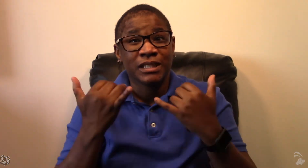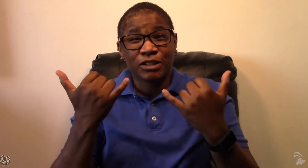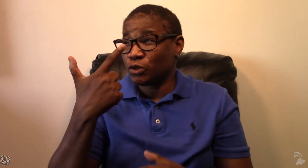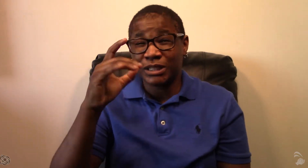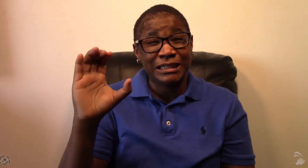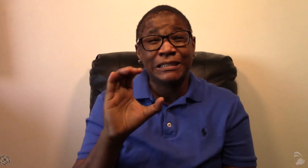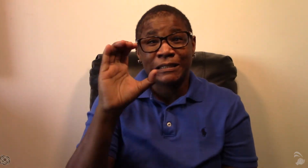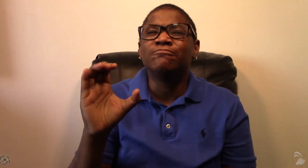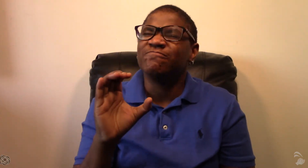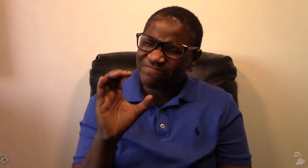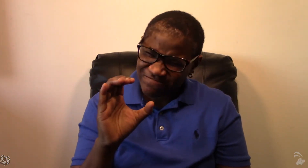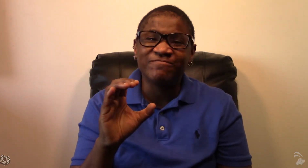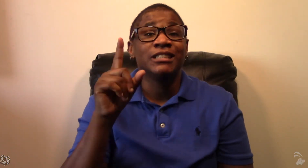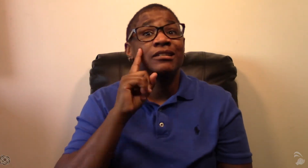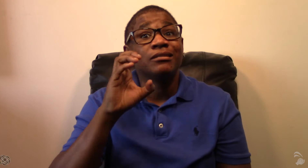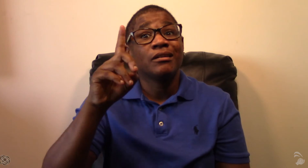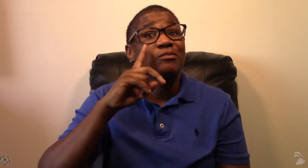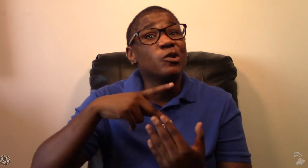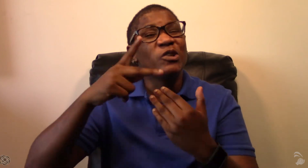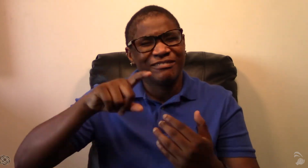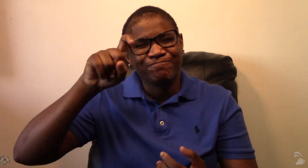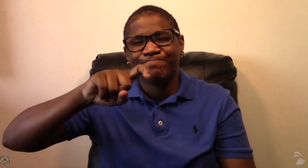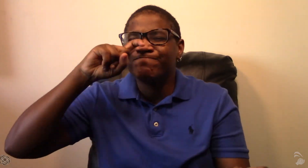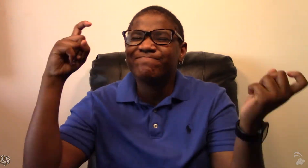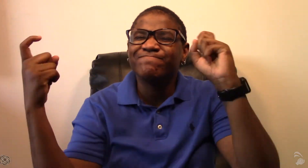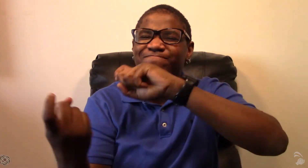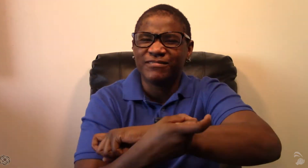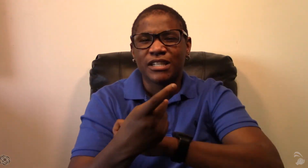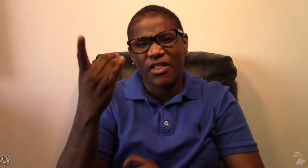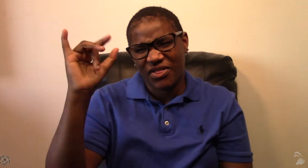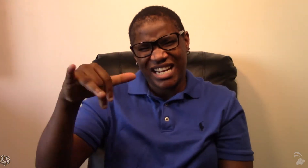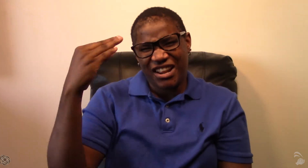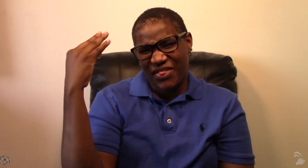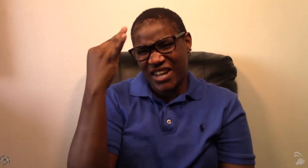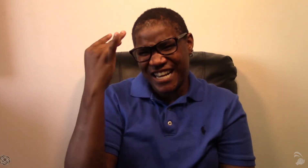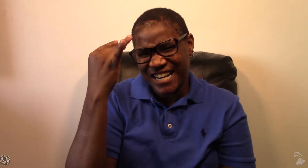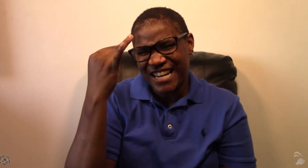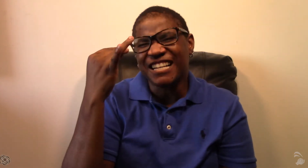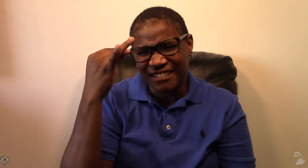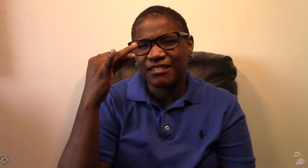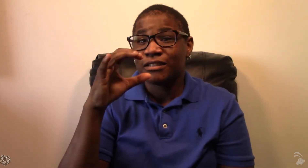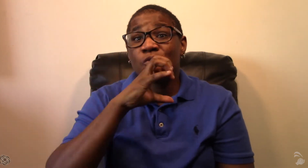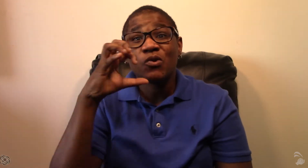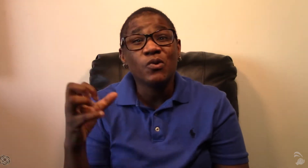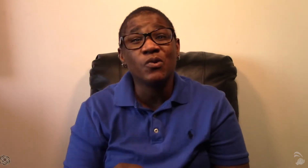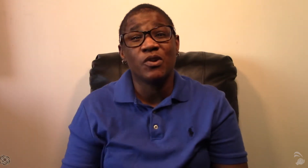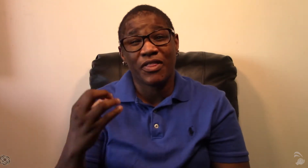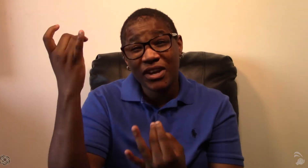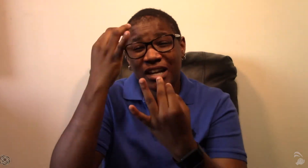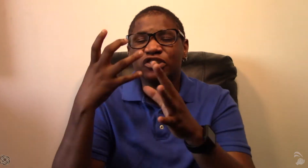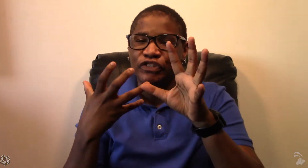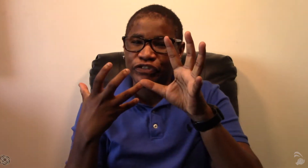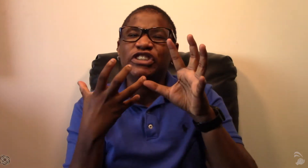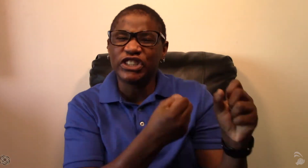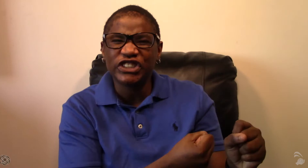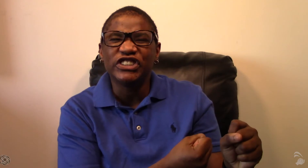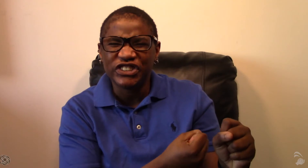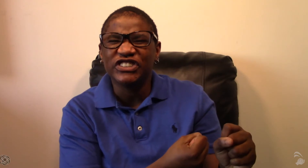It's the 21st century, deaf education and programs need to transform old methodology and thinking for the better.